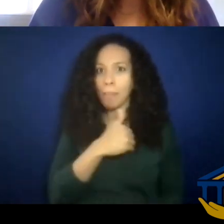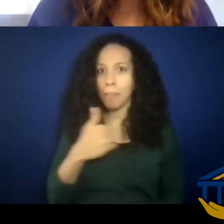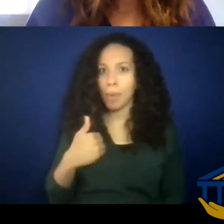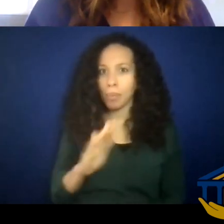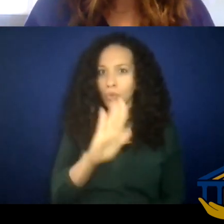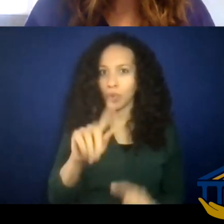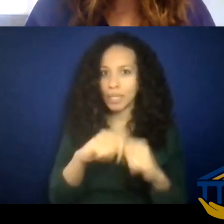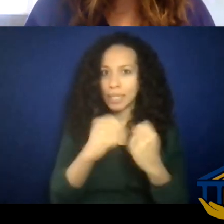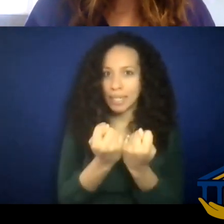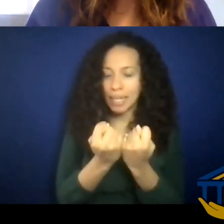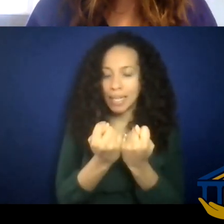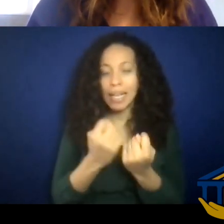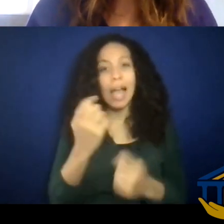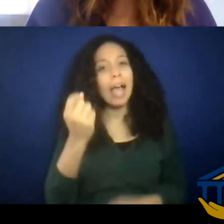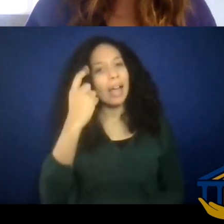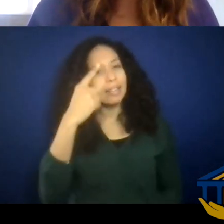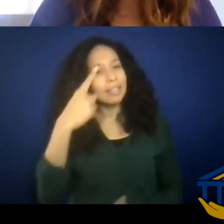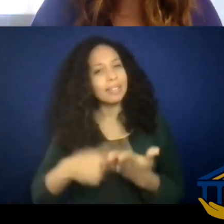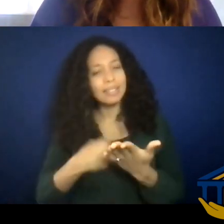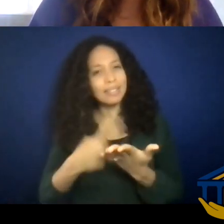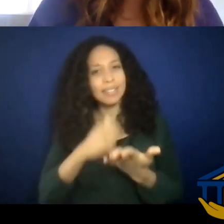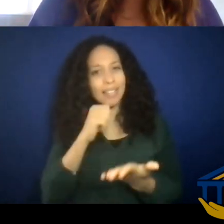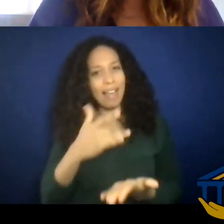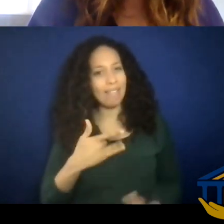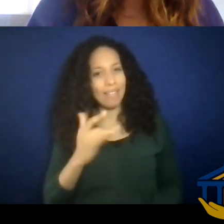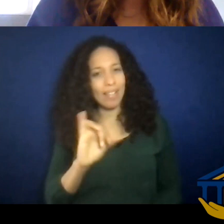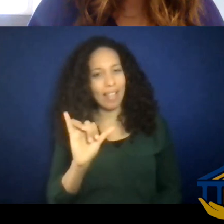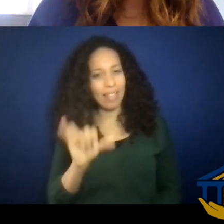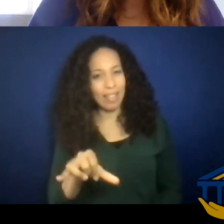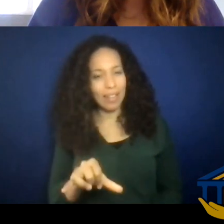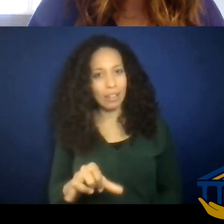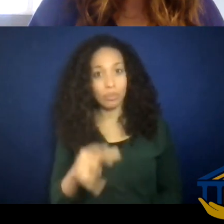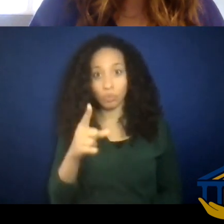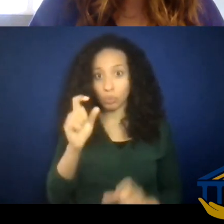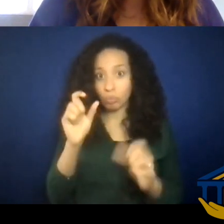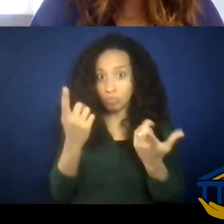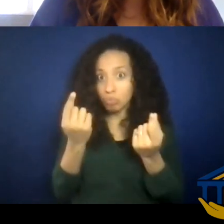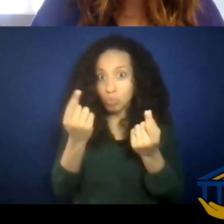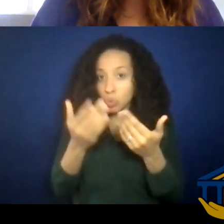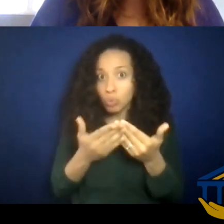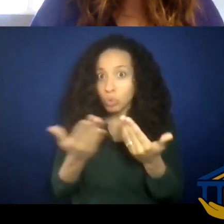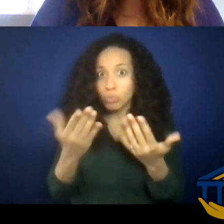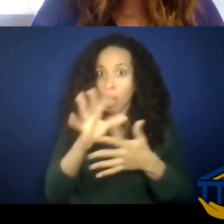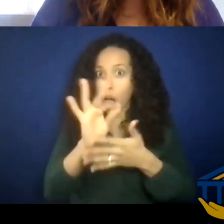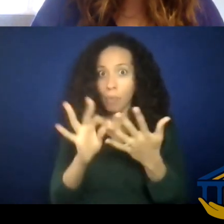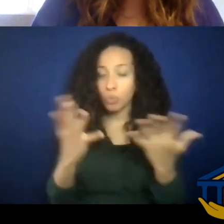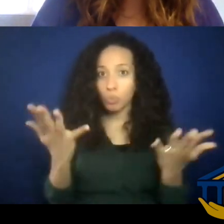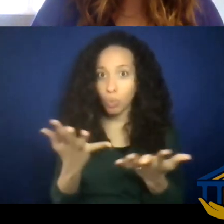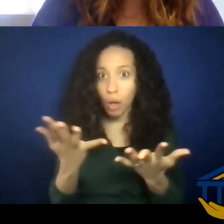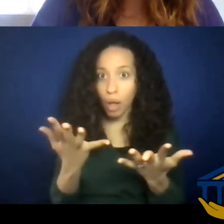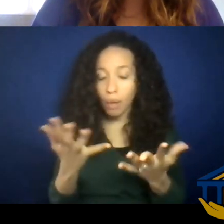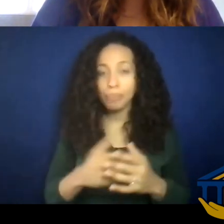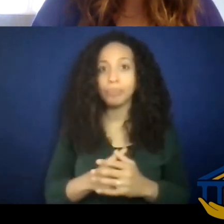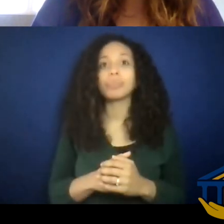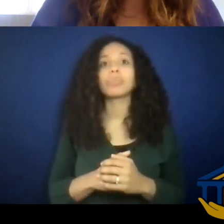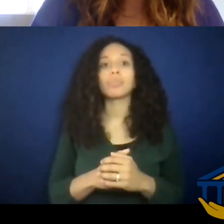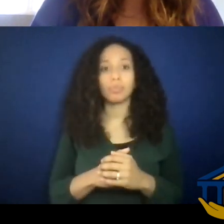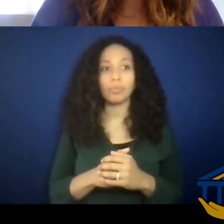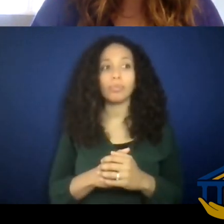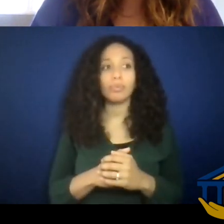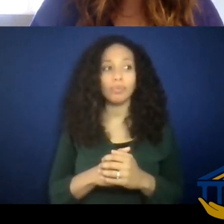feel that way, so what can you do?” Advocacy, for me, really centers around these pieces.